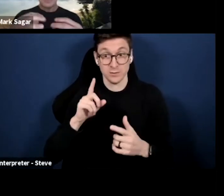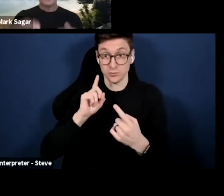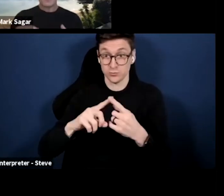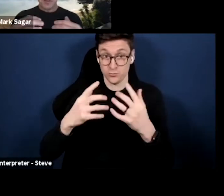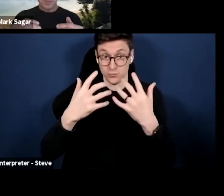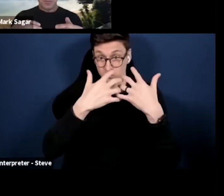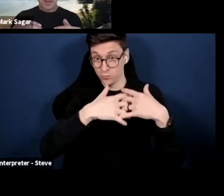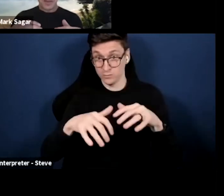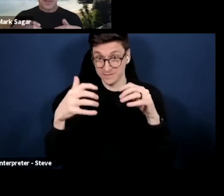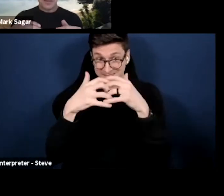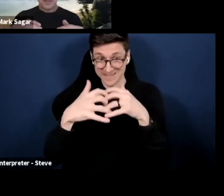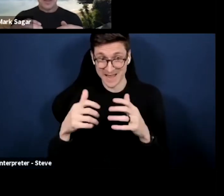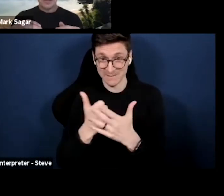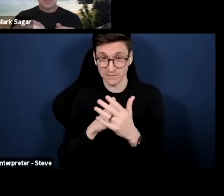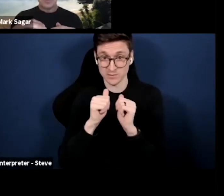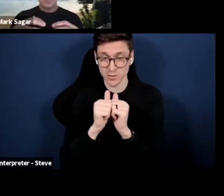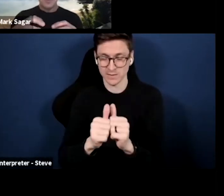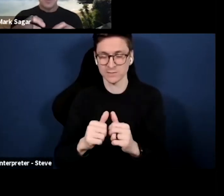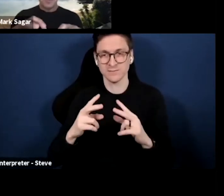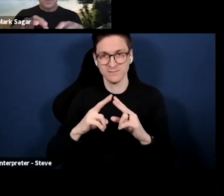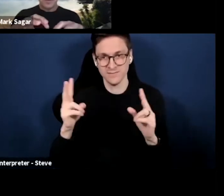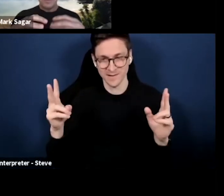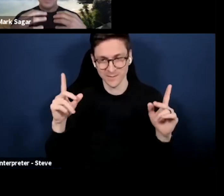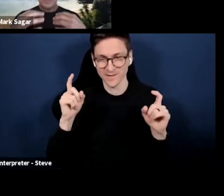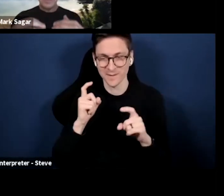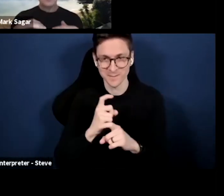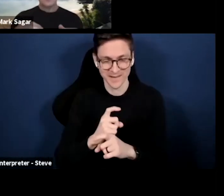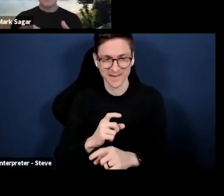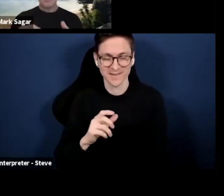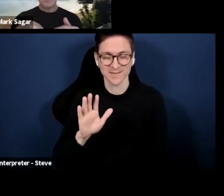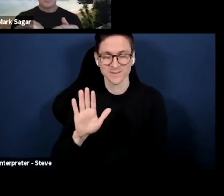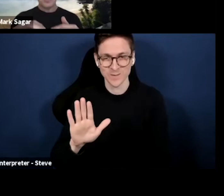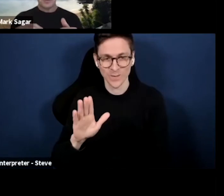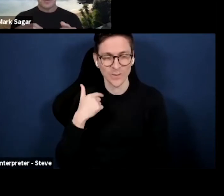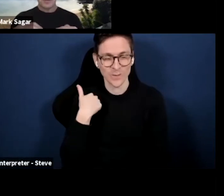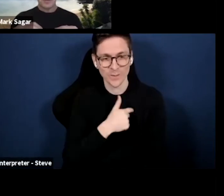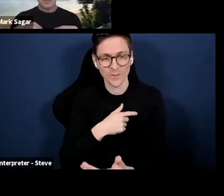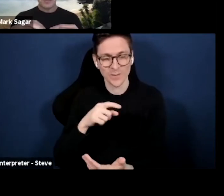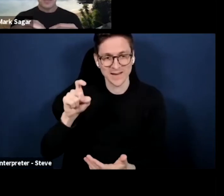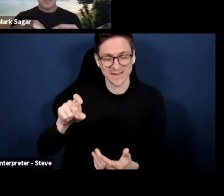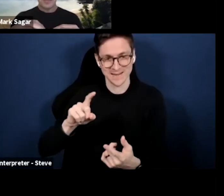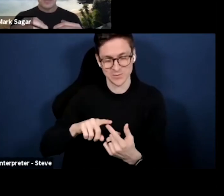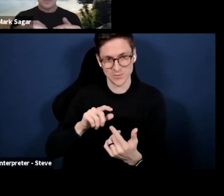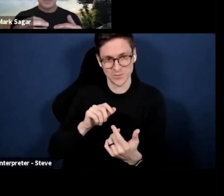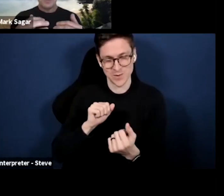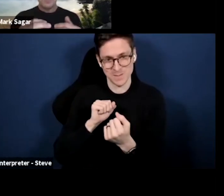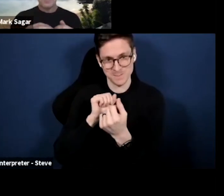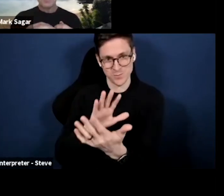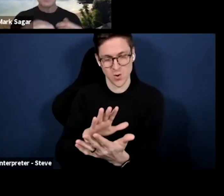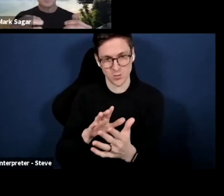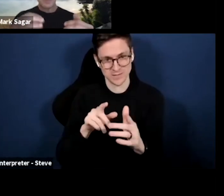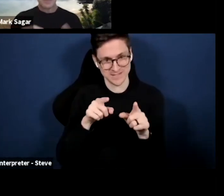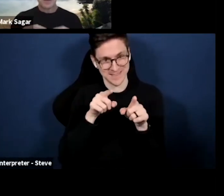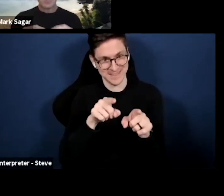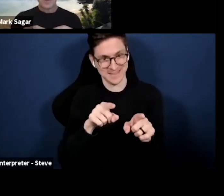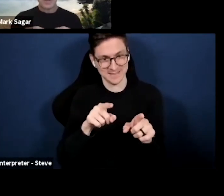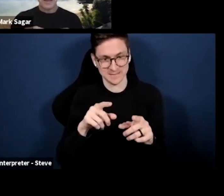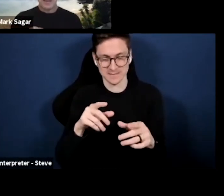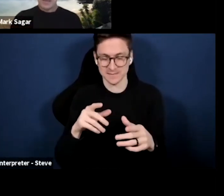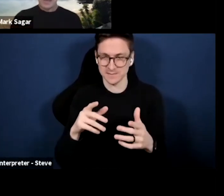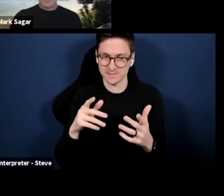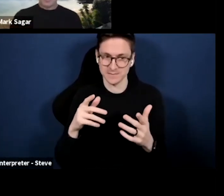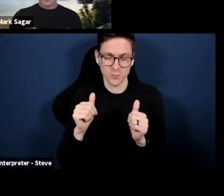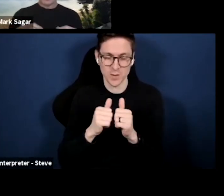very complicated and so we needed to approach this in a in a very systematic way in which we